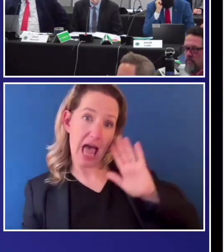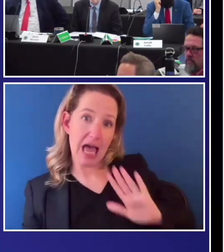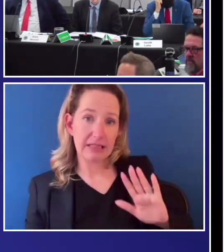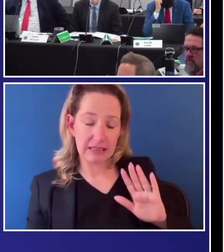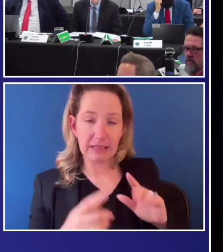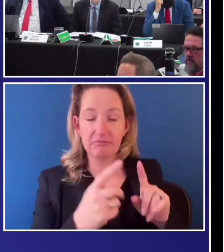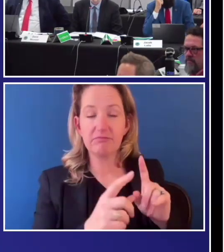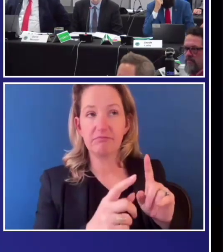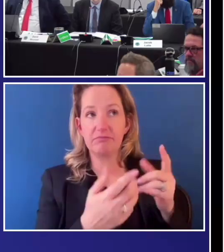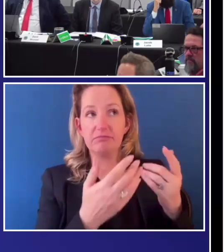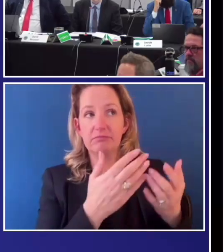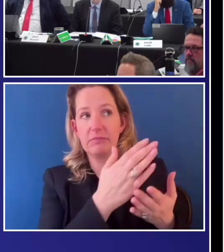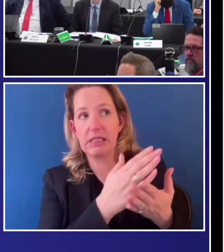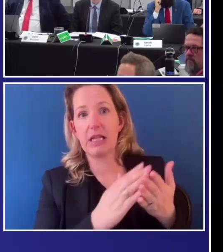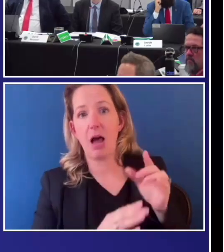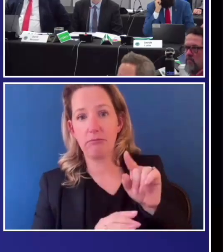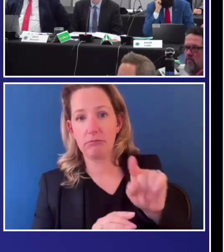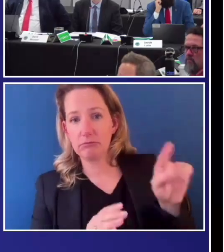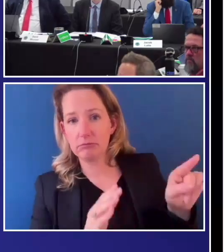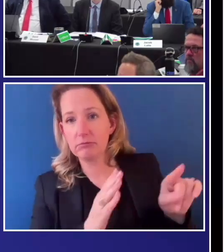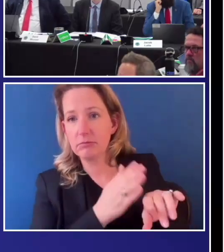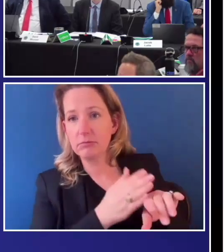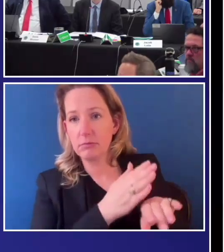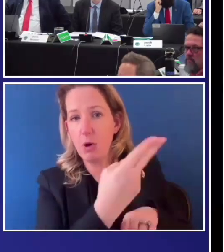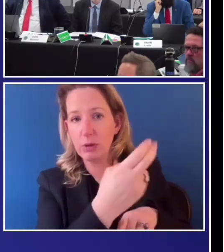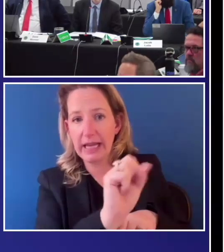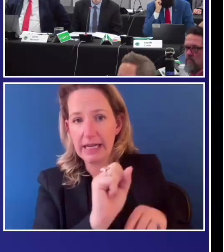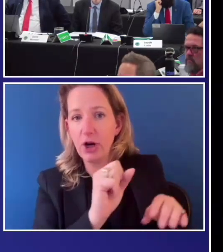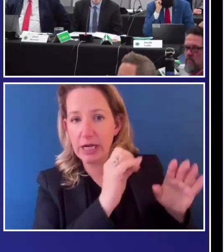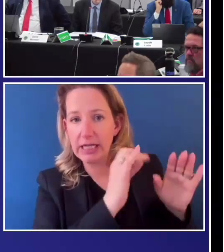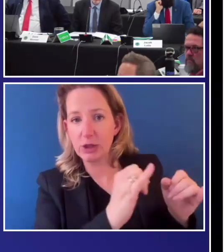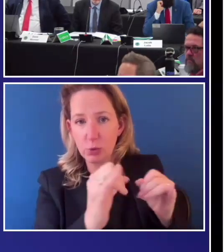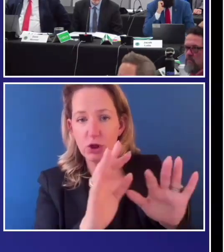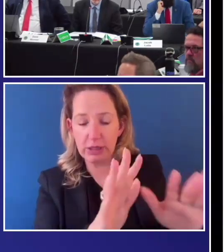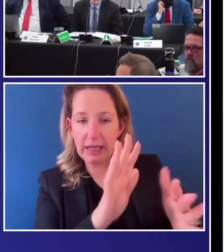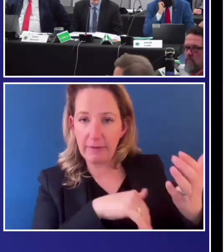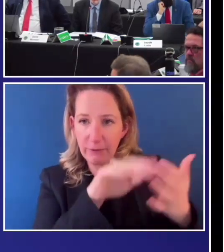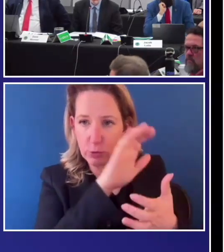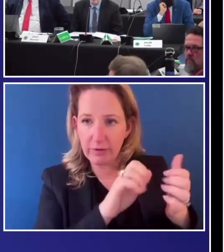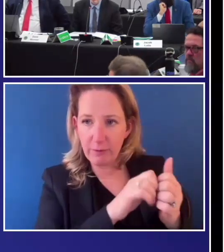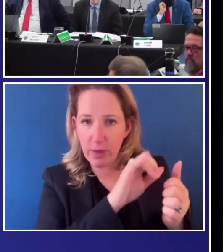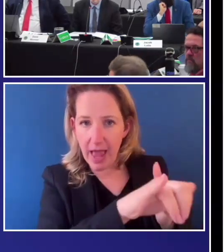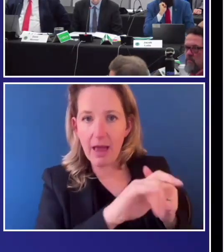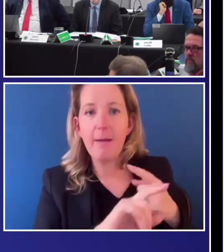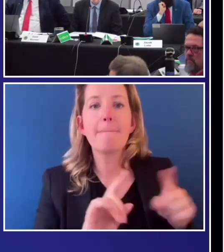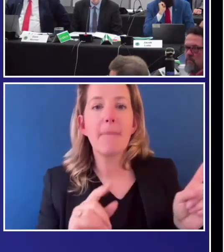institutions. So the original intent for this definition was part of the Financial